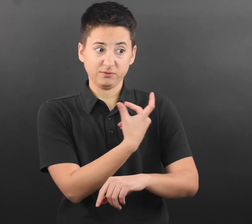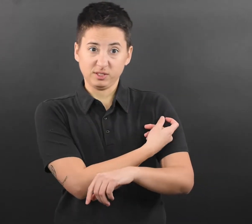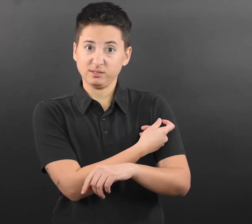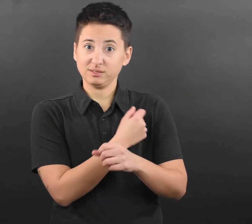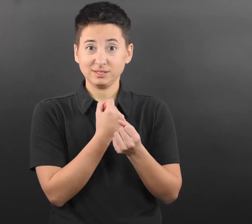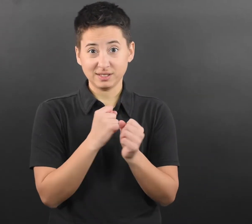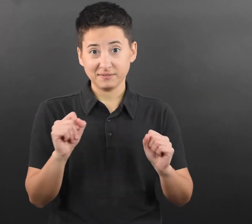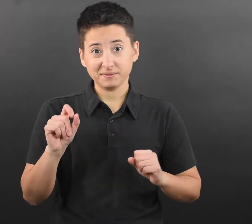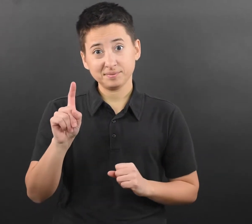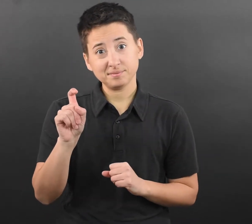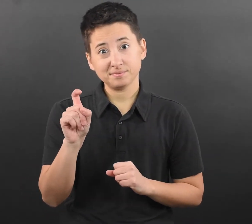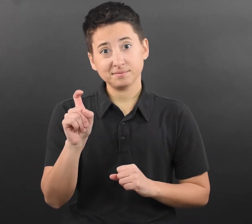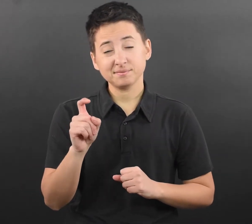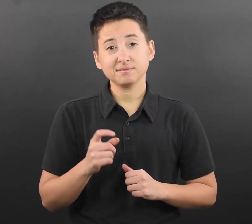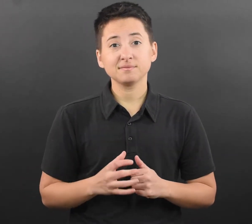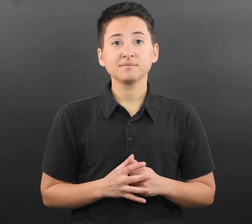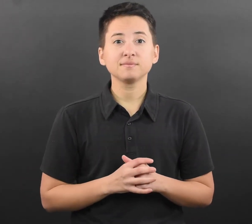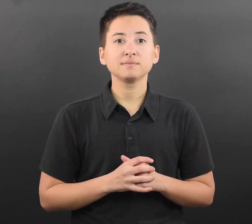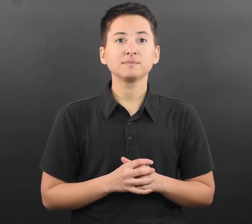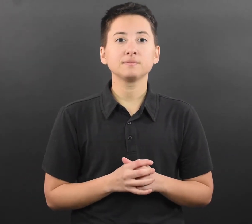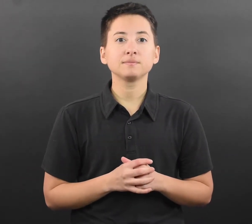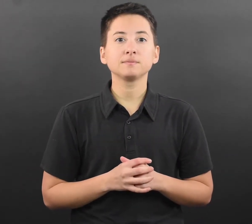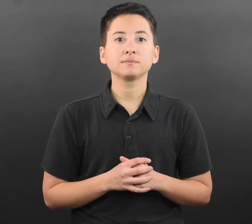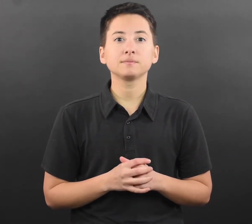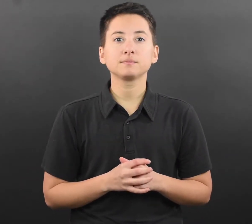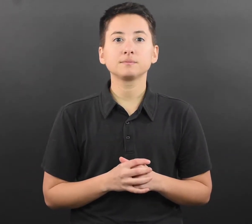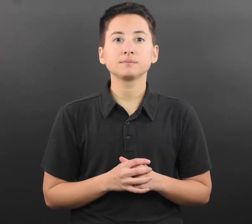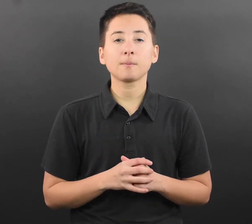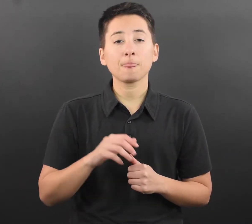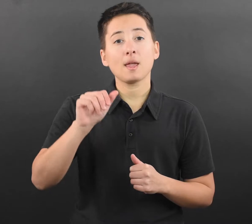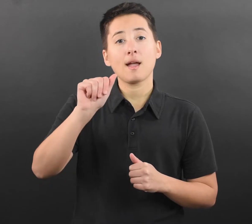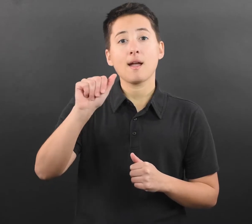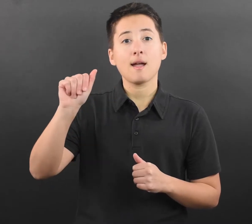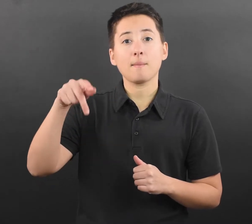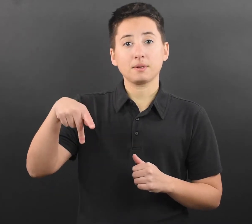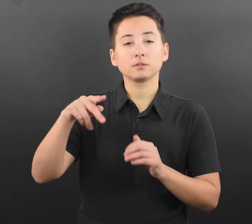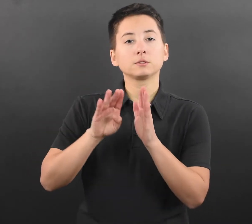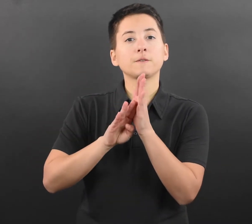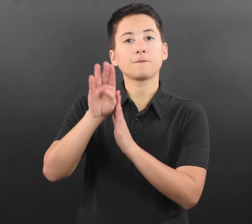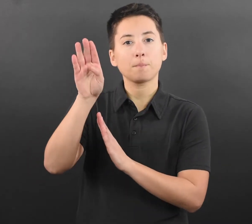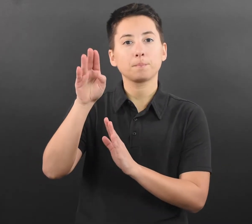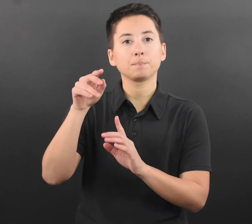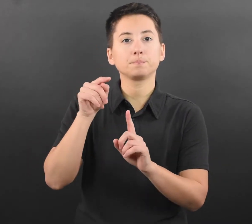The American Academy of Pediatrics has developed The Science Behind COVID-19 Vaccines: